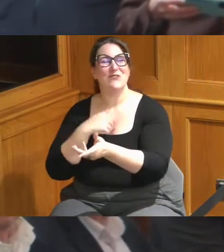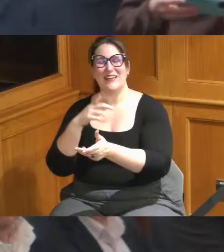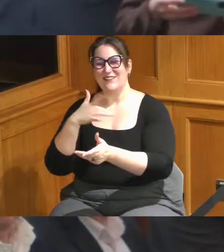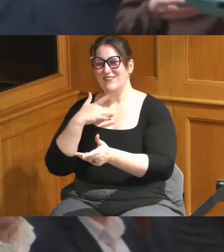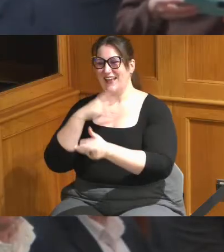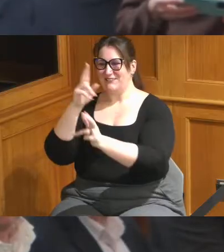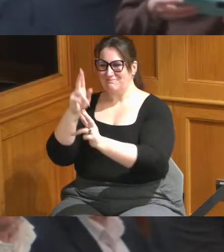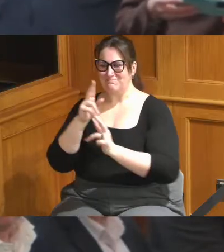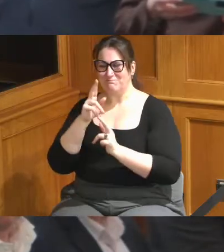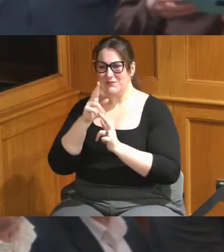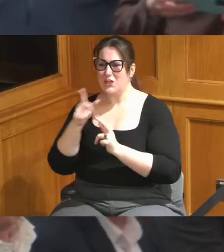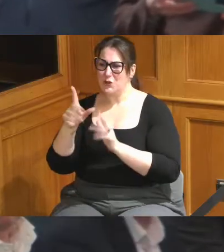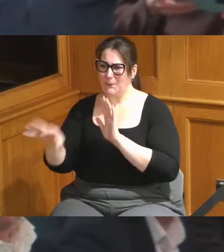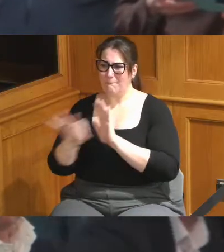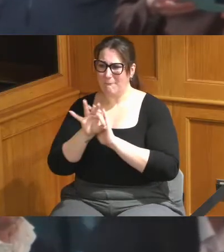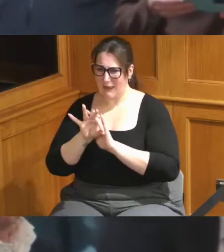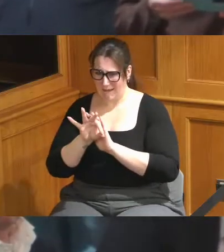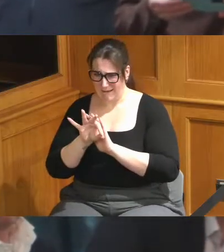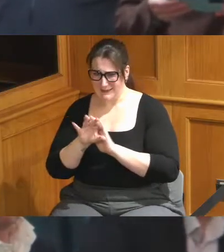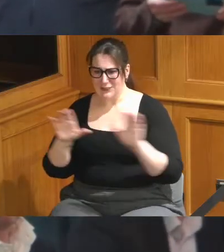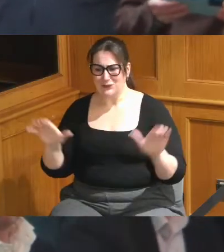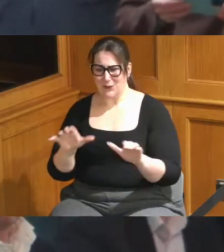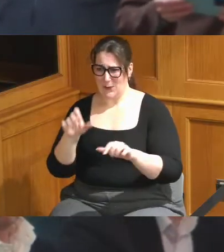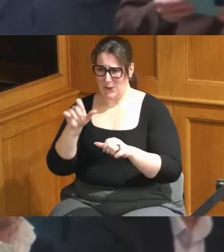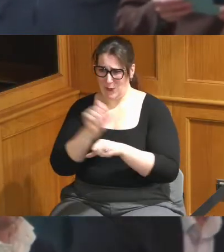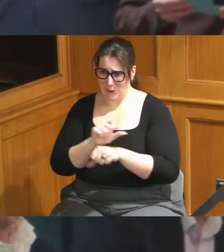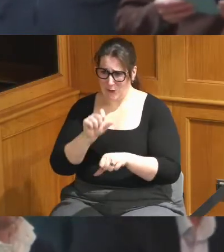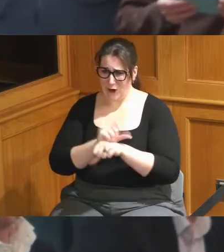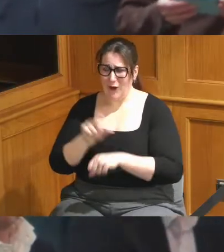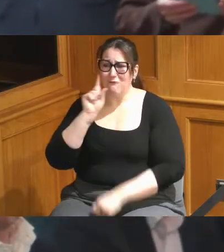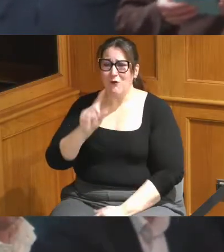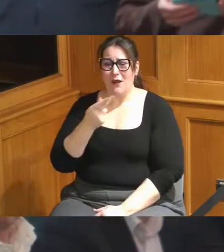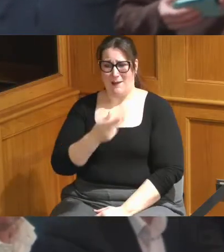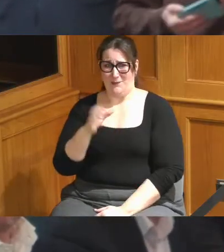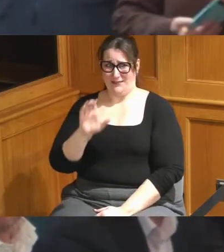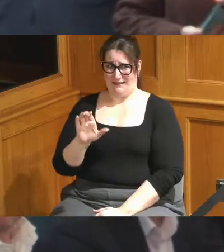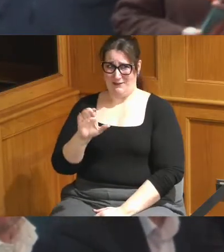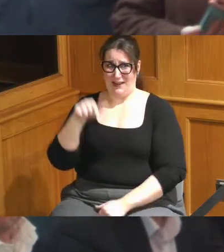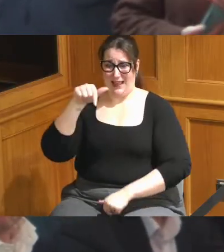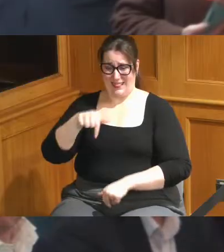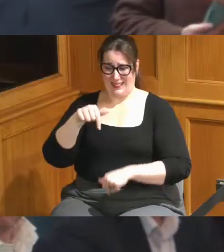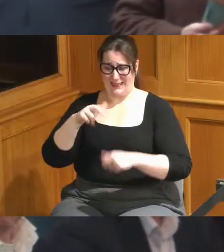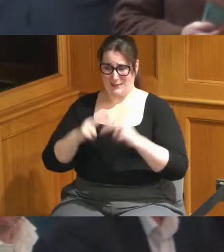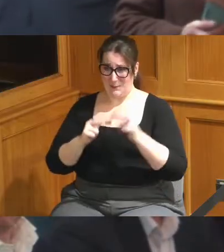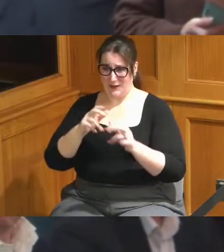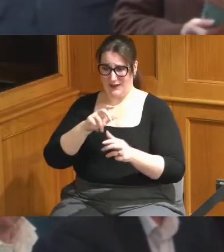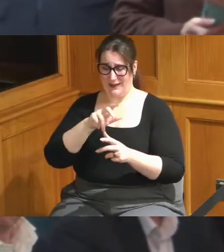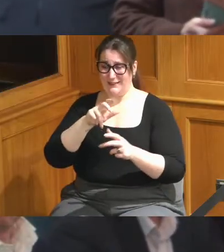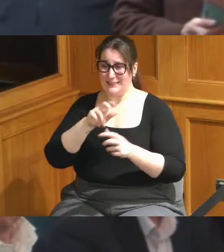that you have chosen to do this work for Hamilton County in this building in particular, and we are